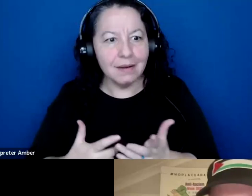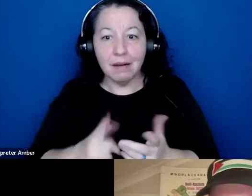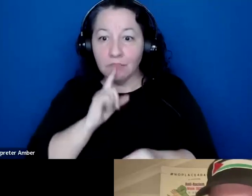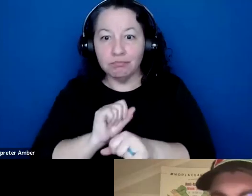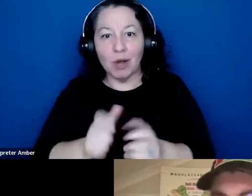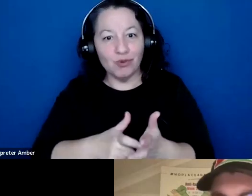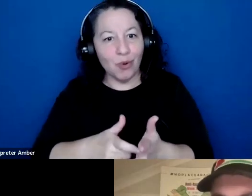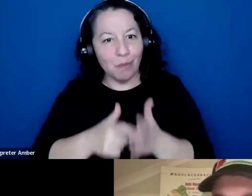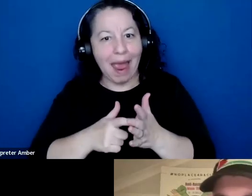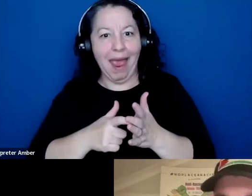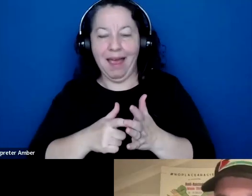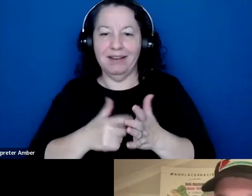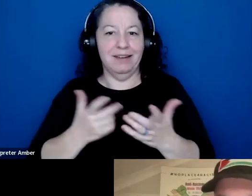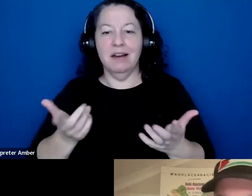an initial